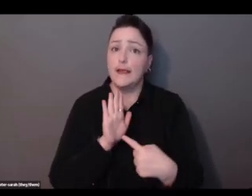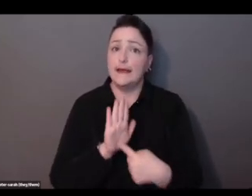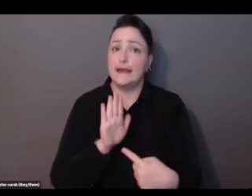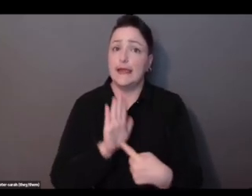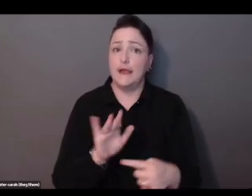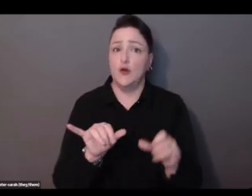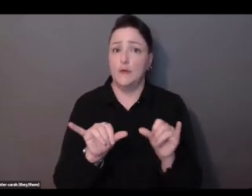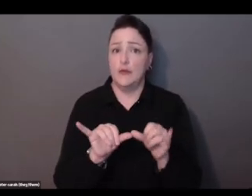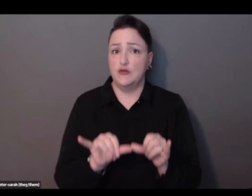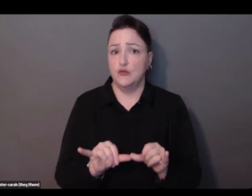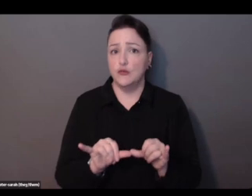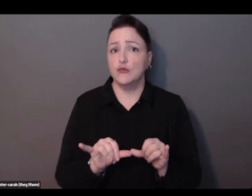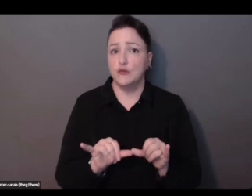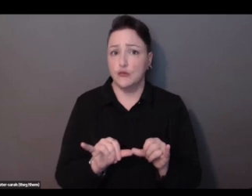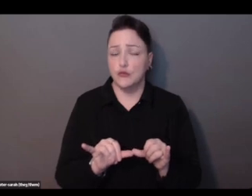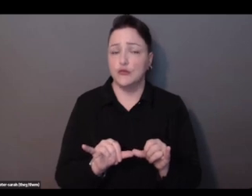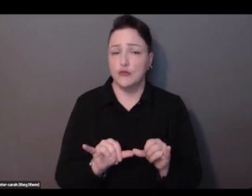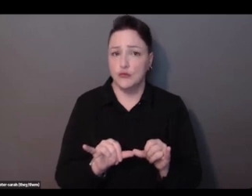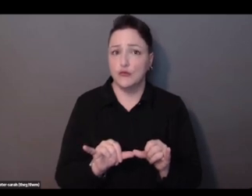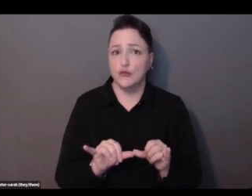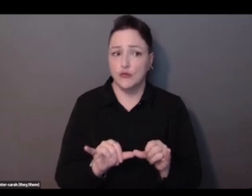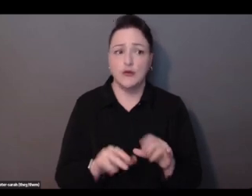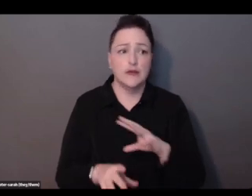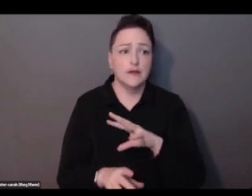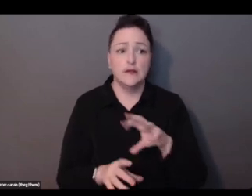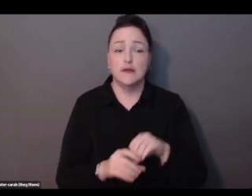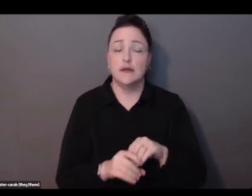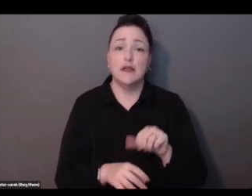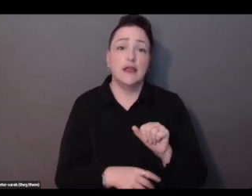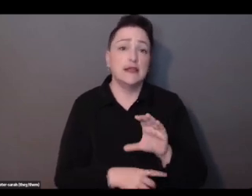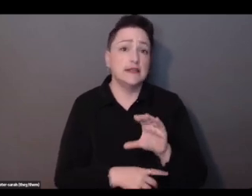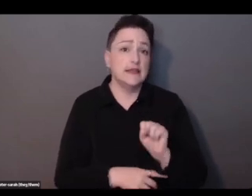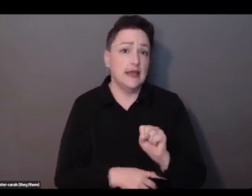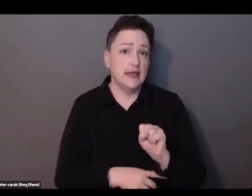we are using with the ACS data and it is measured using